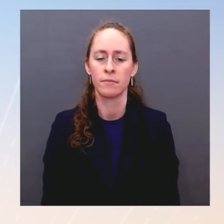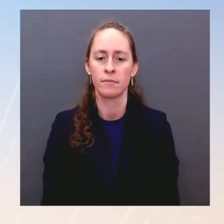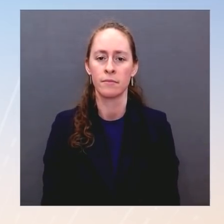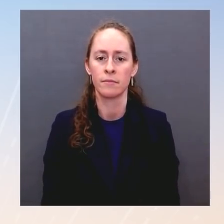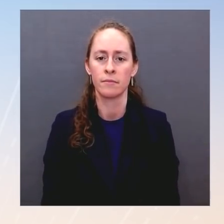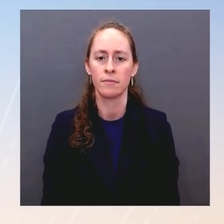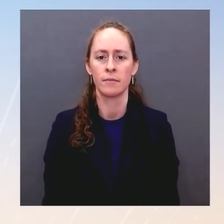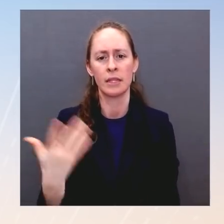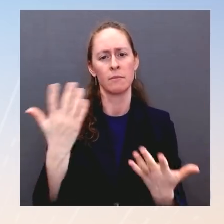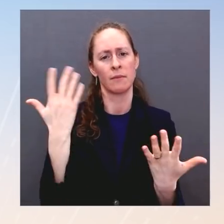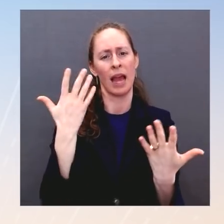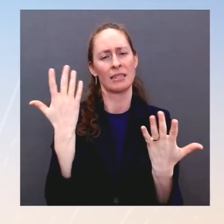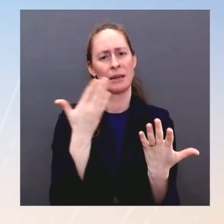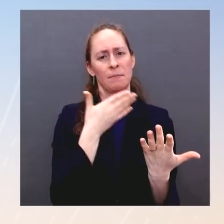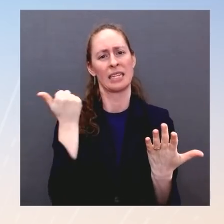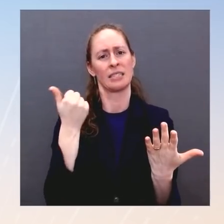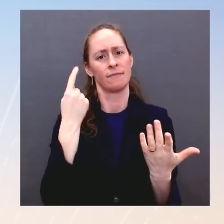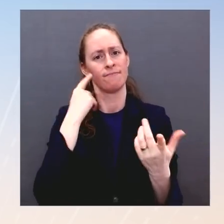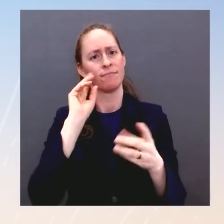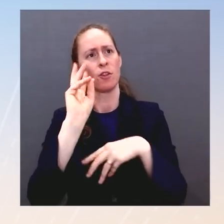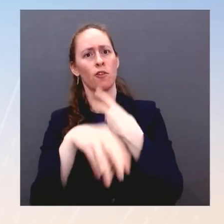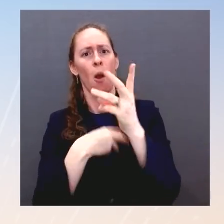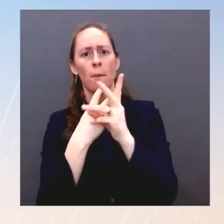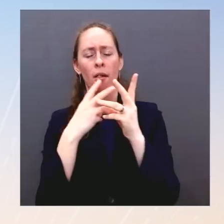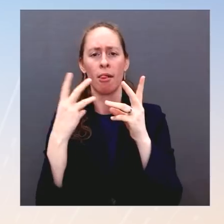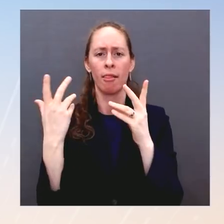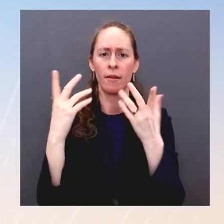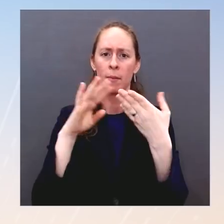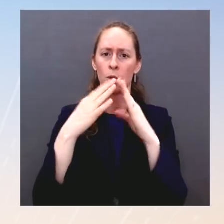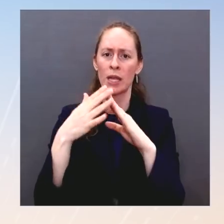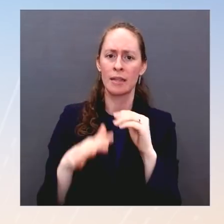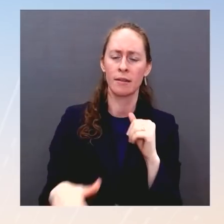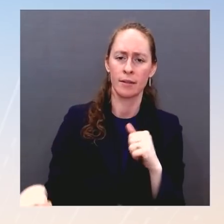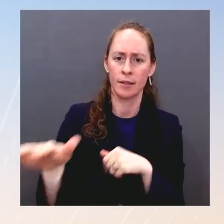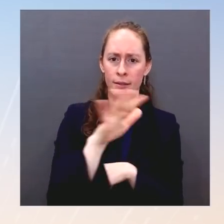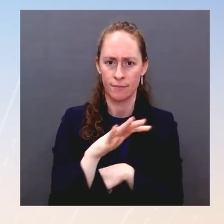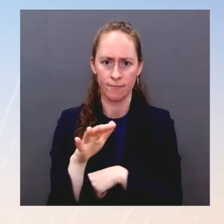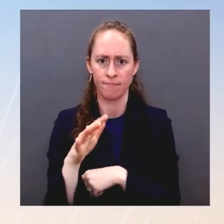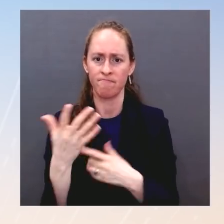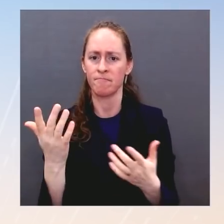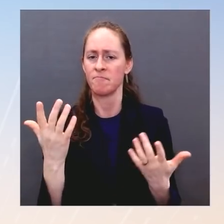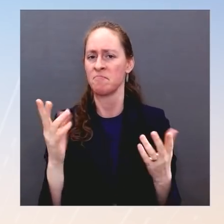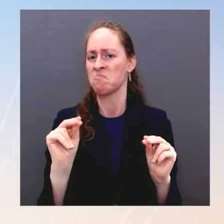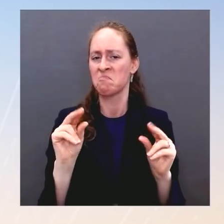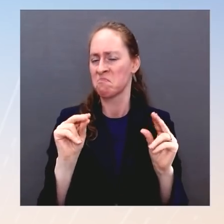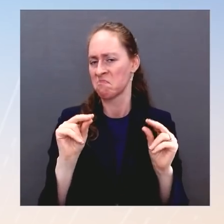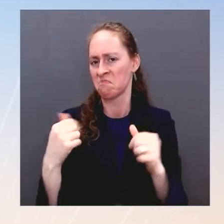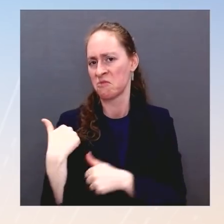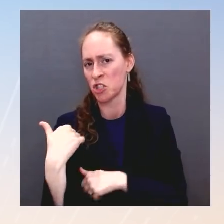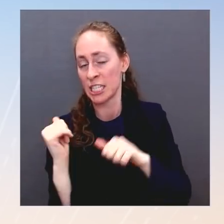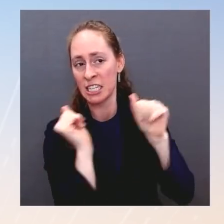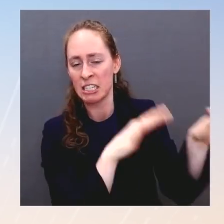And so, no, we are not sending U.S. troops to Ukraine. The Press: But by stating up front that this is not an option, didn't President Biden take away